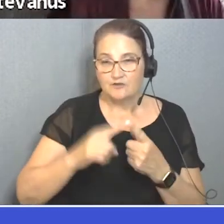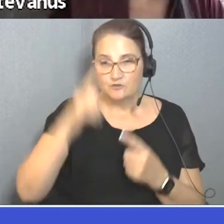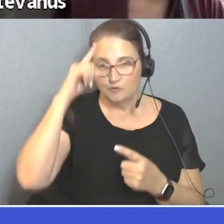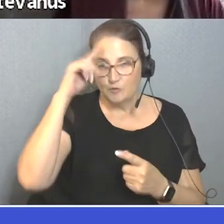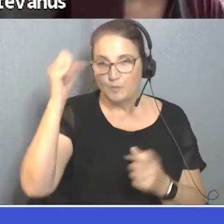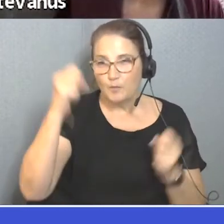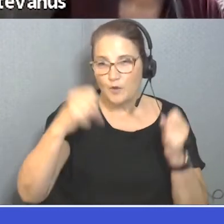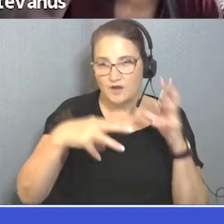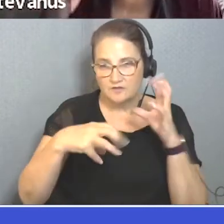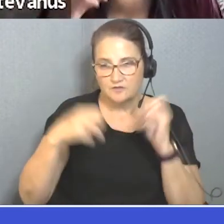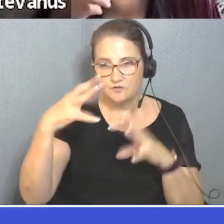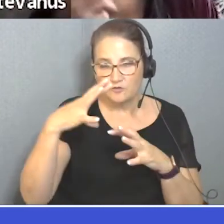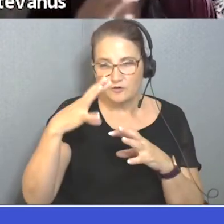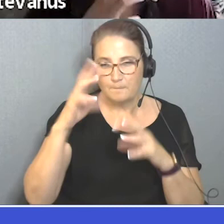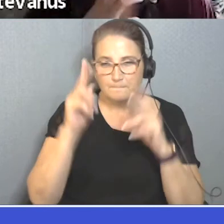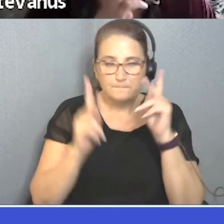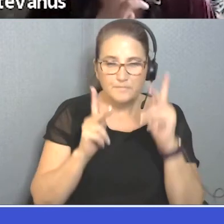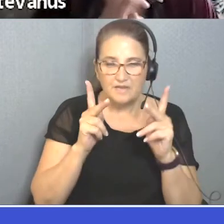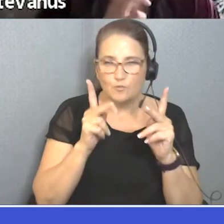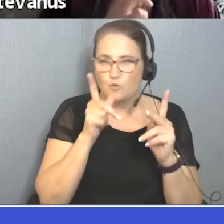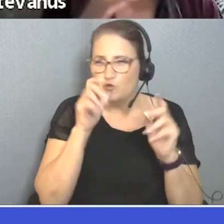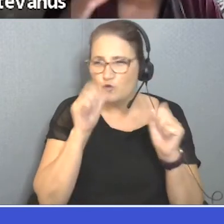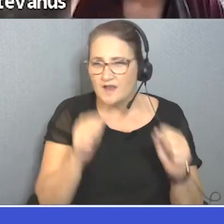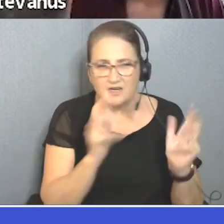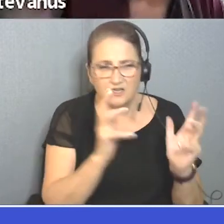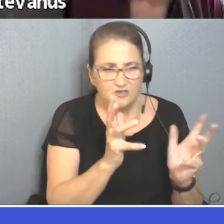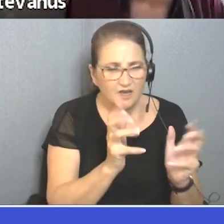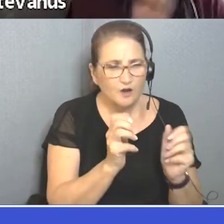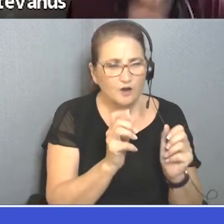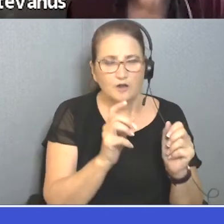So for column C, the invitation is